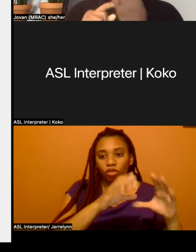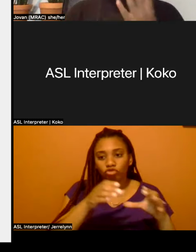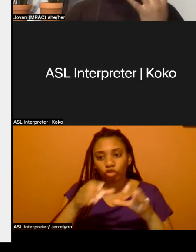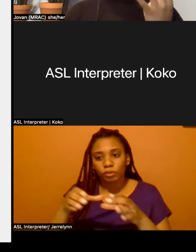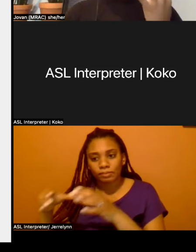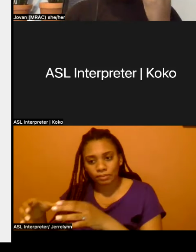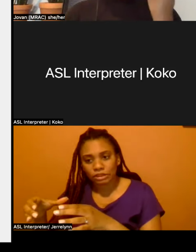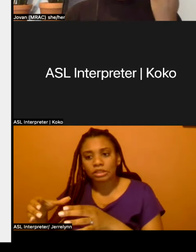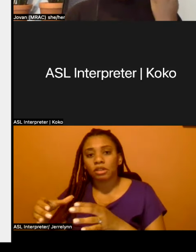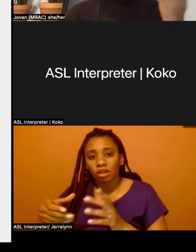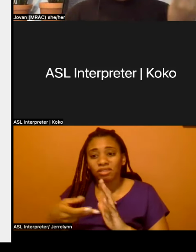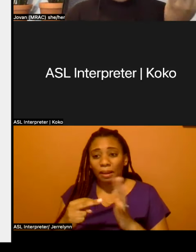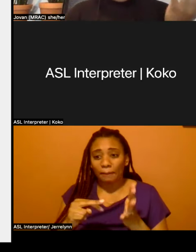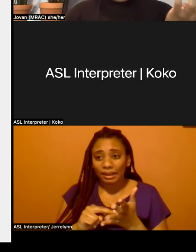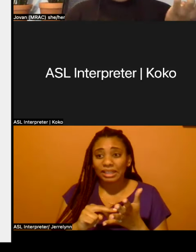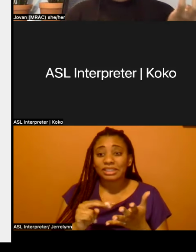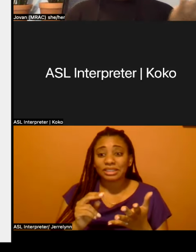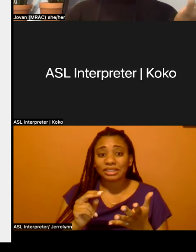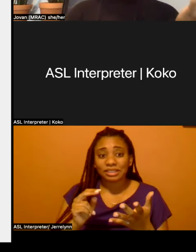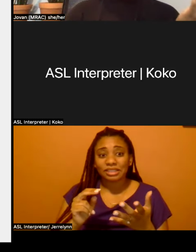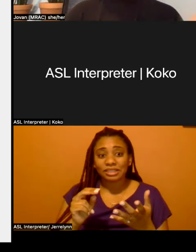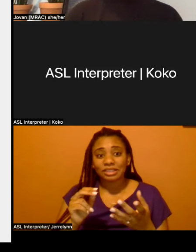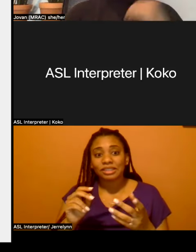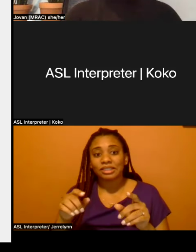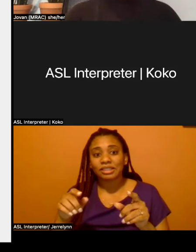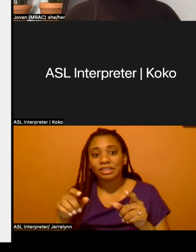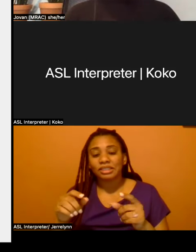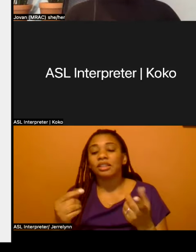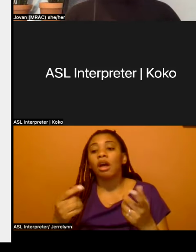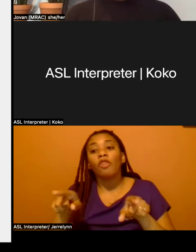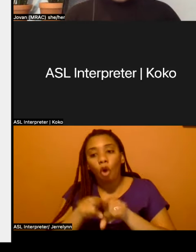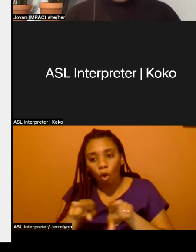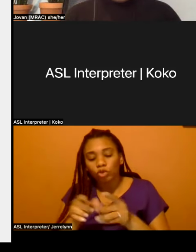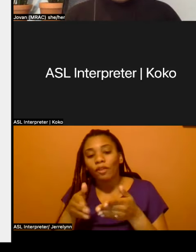So that means that you will have four opportunities for your name to be chosen.